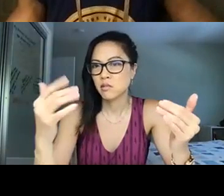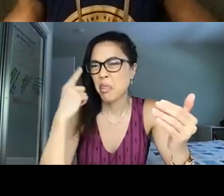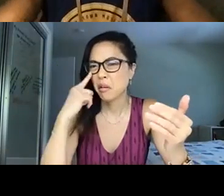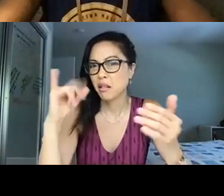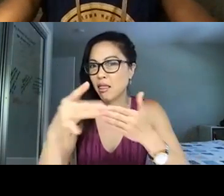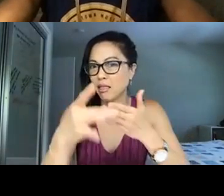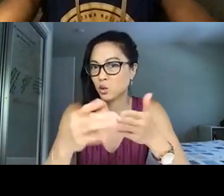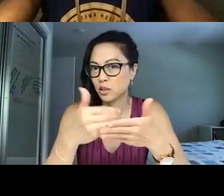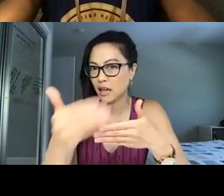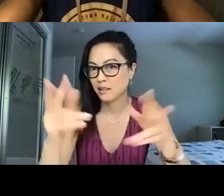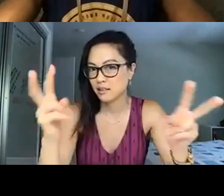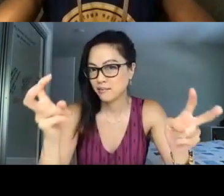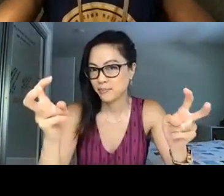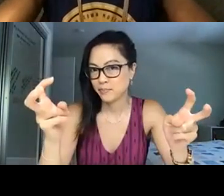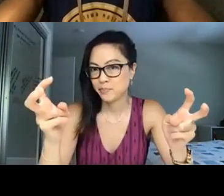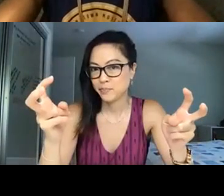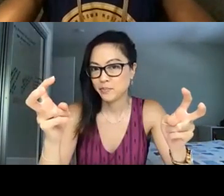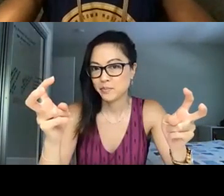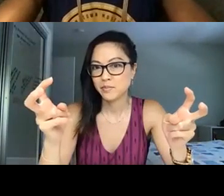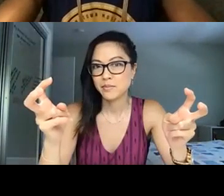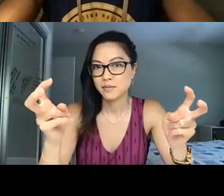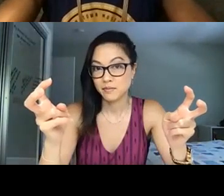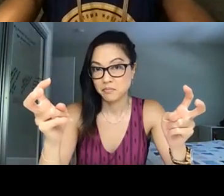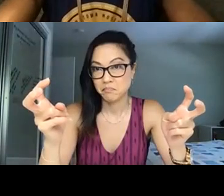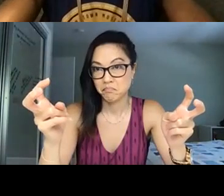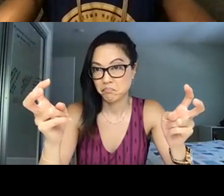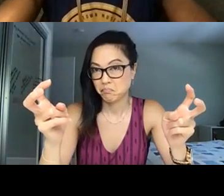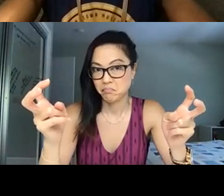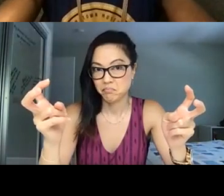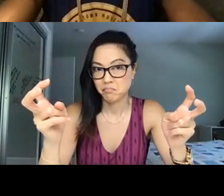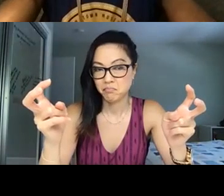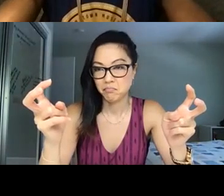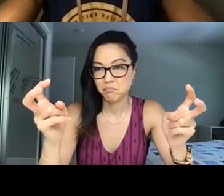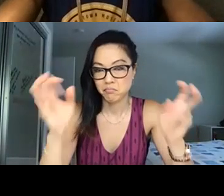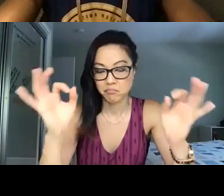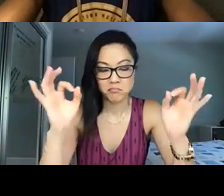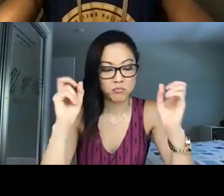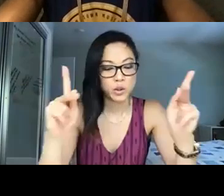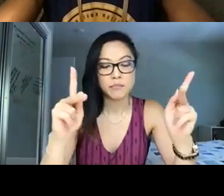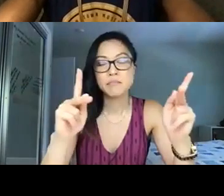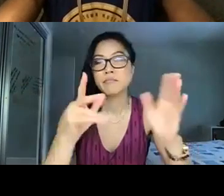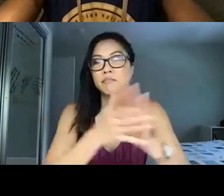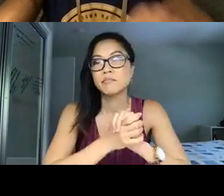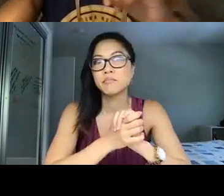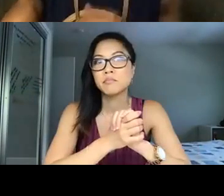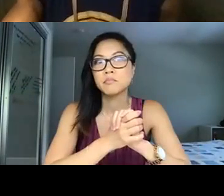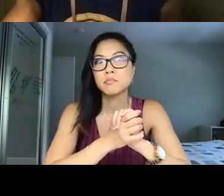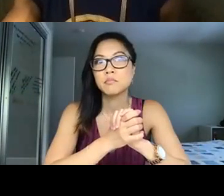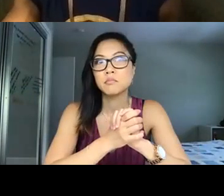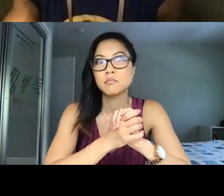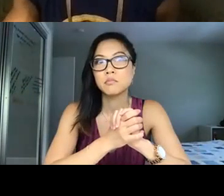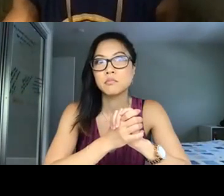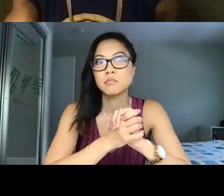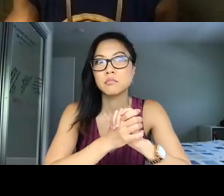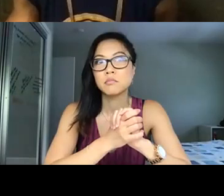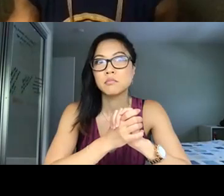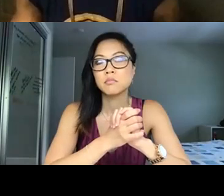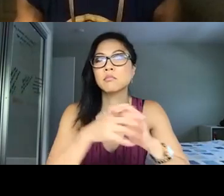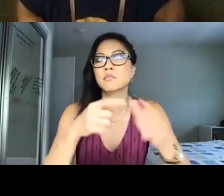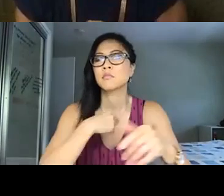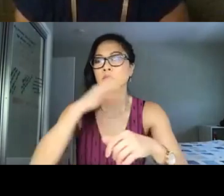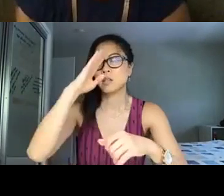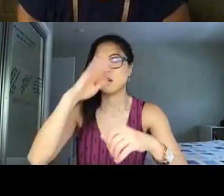I know a lot people are trying to figure out how to